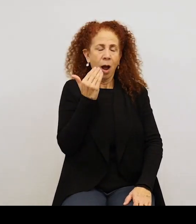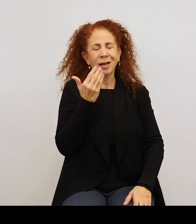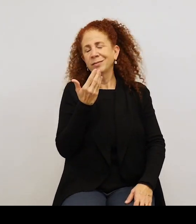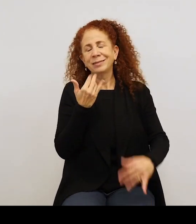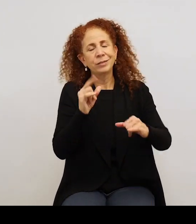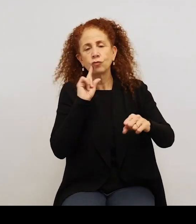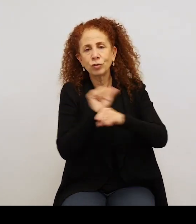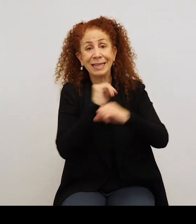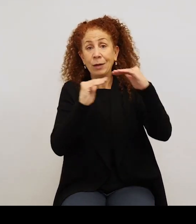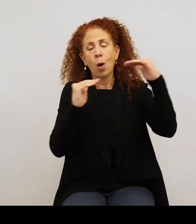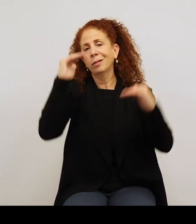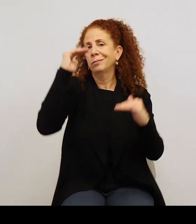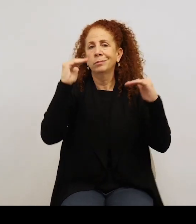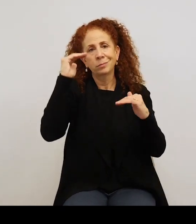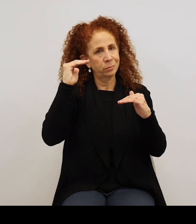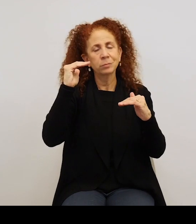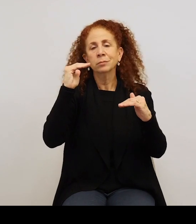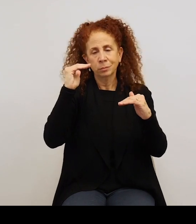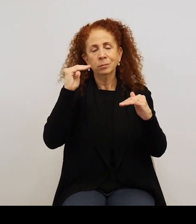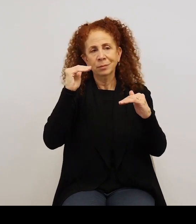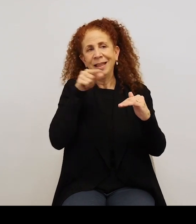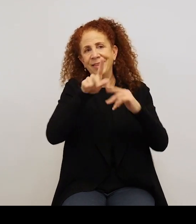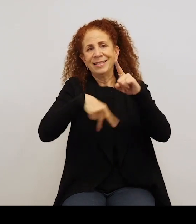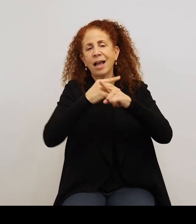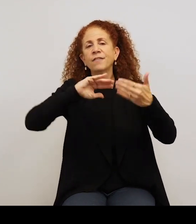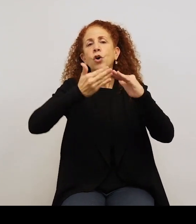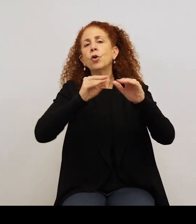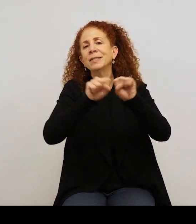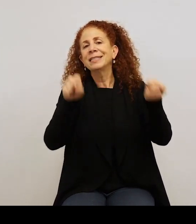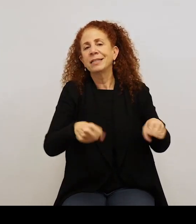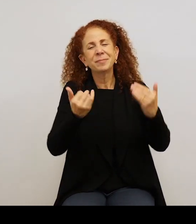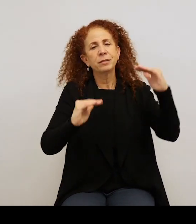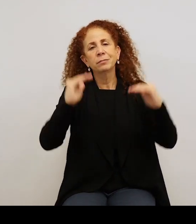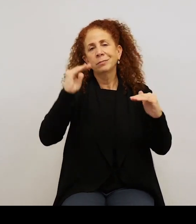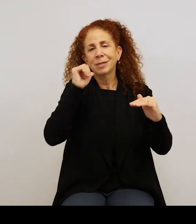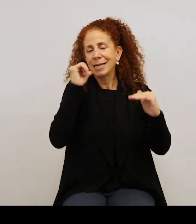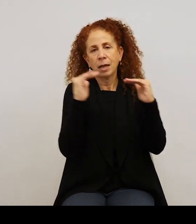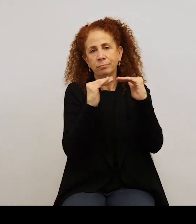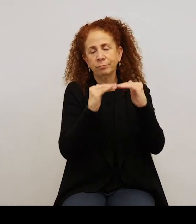inherent in the operation of this kind of urban system activity.